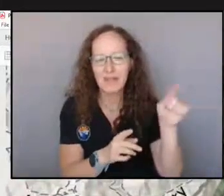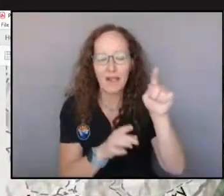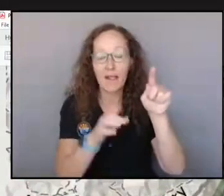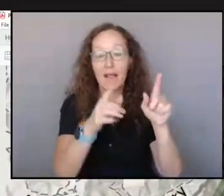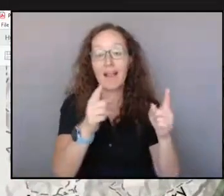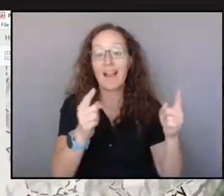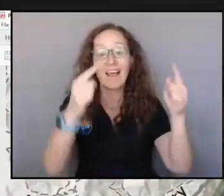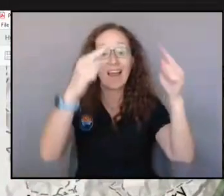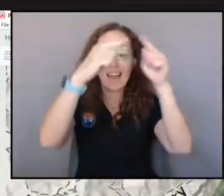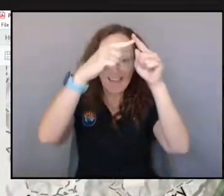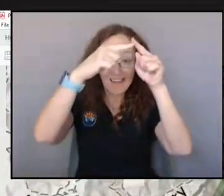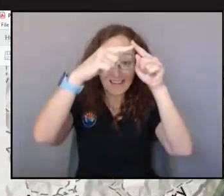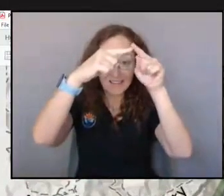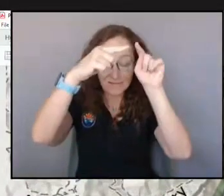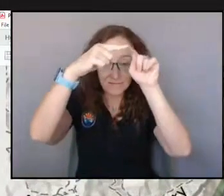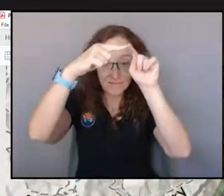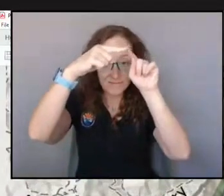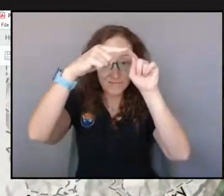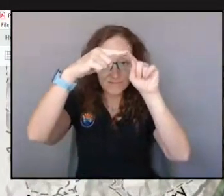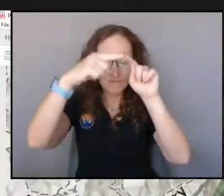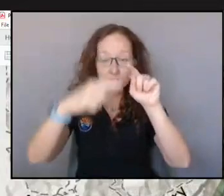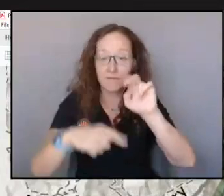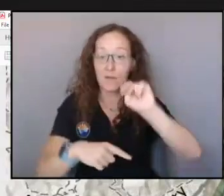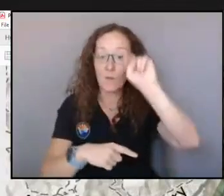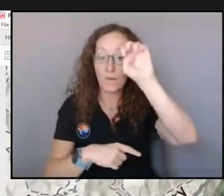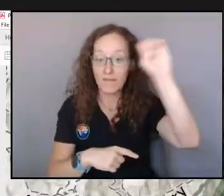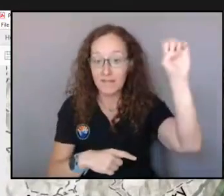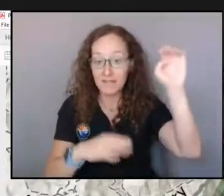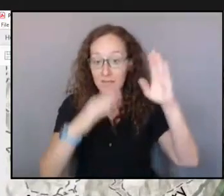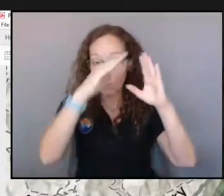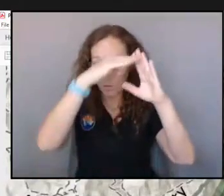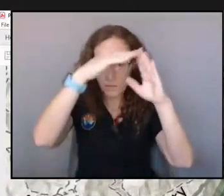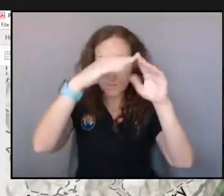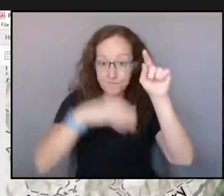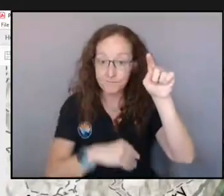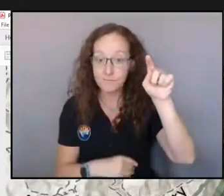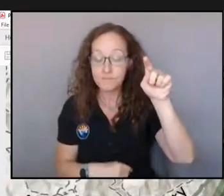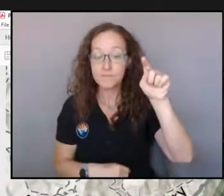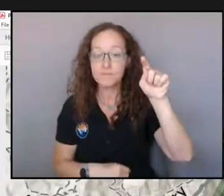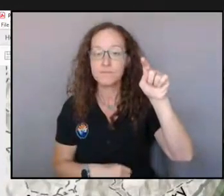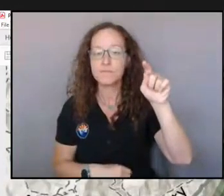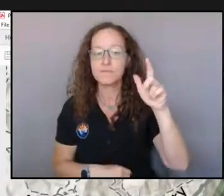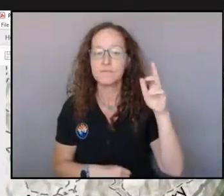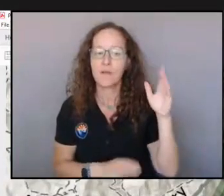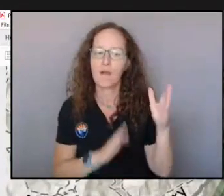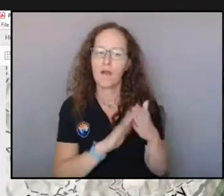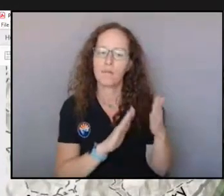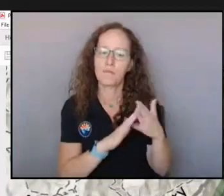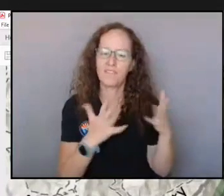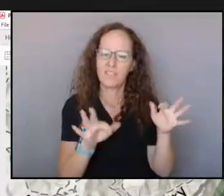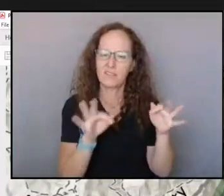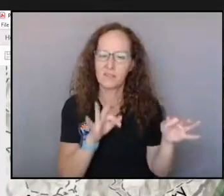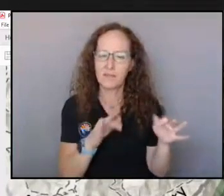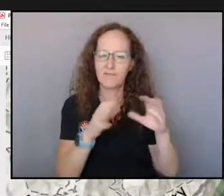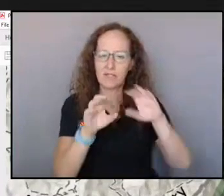YOU HEARD FOR OPERATIONS, THEY HAVE GOT AROUND THAT UP THERE. NOT EXPECTING ANYTHING TO COME OUT OF THERE.